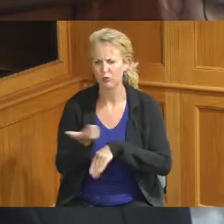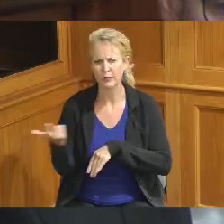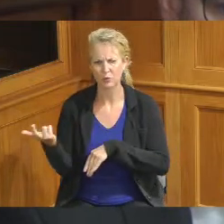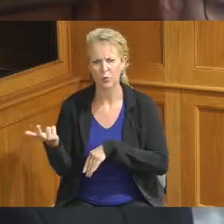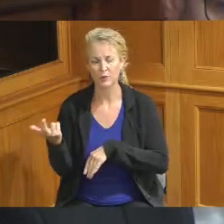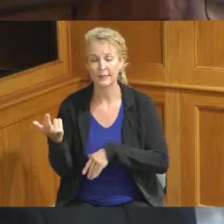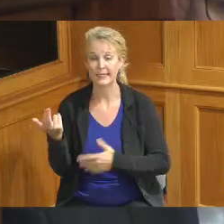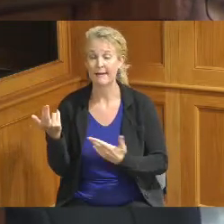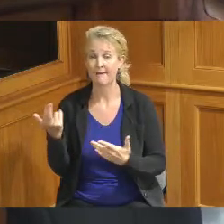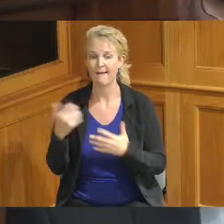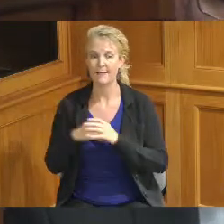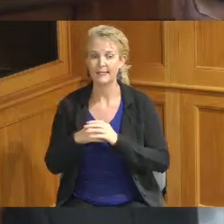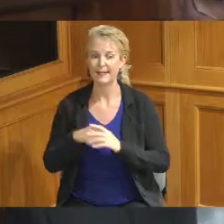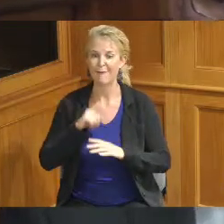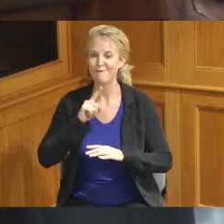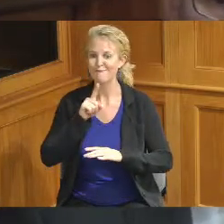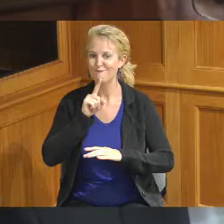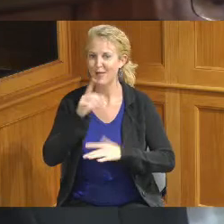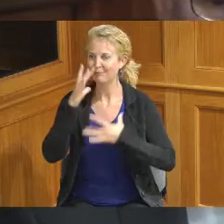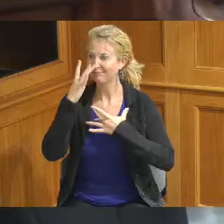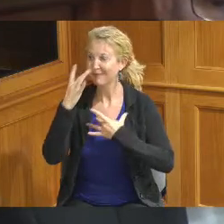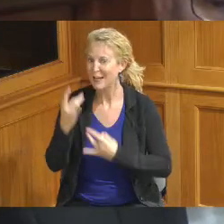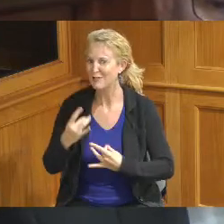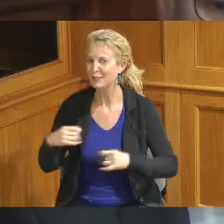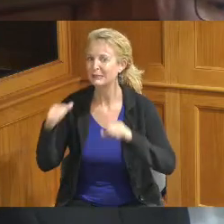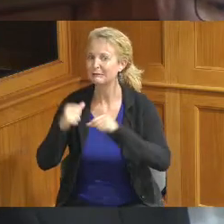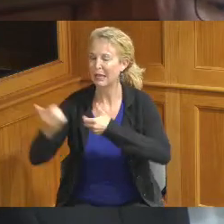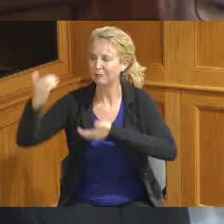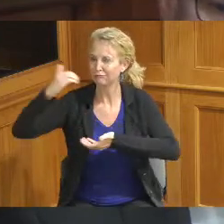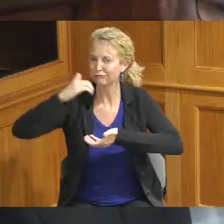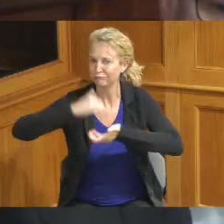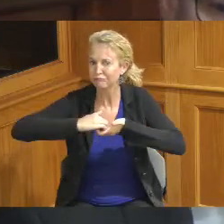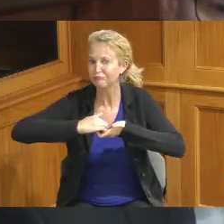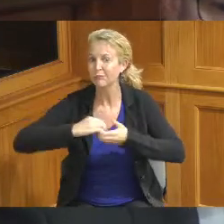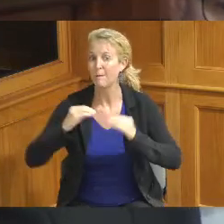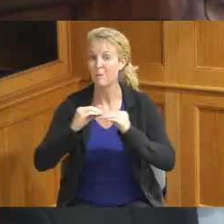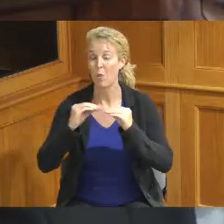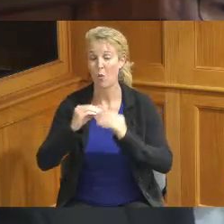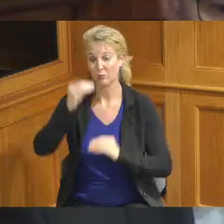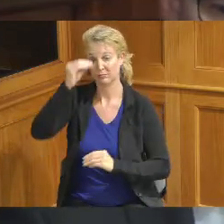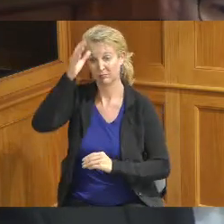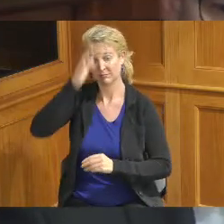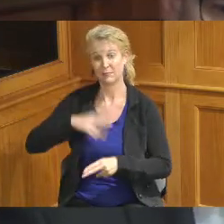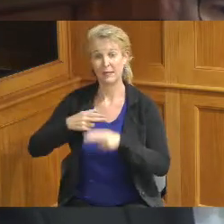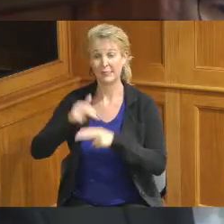very interested to know how we can work together I know anen is going to lead the charge but I think